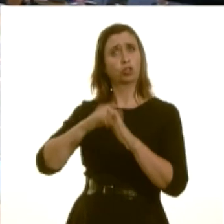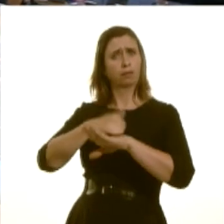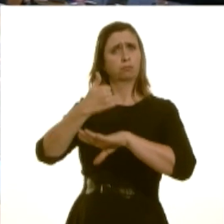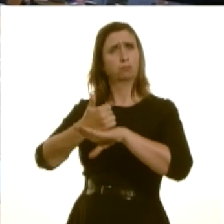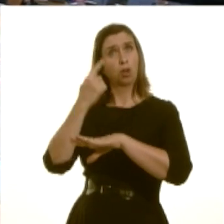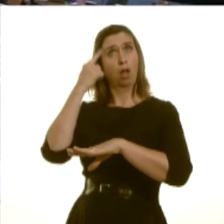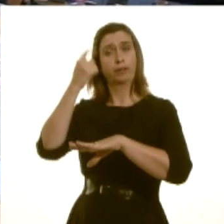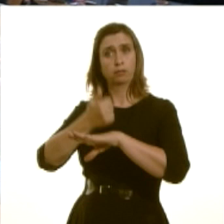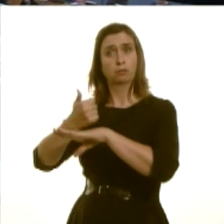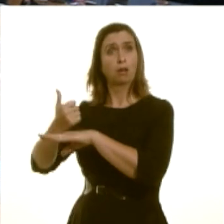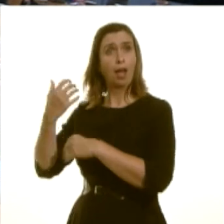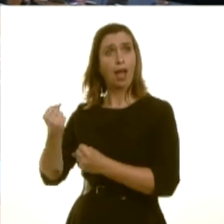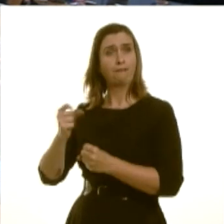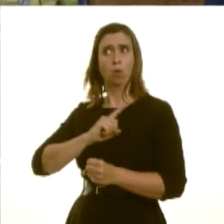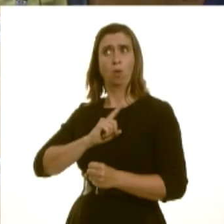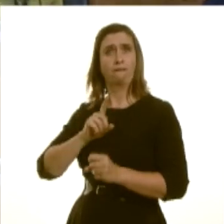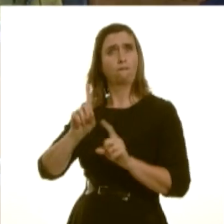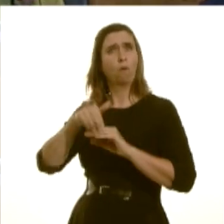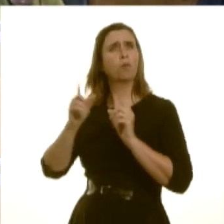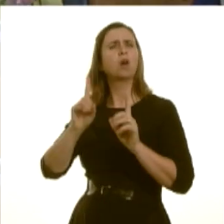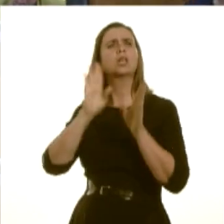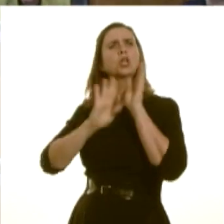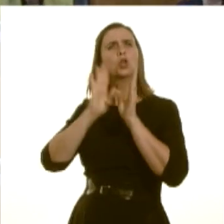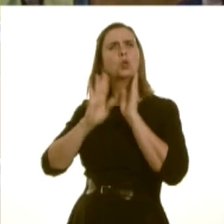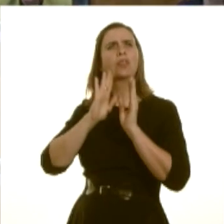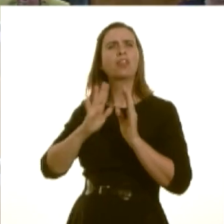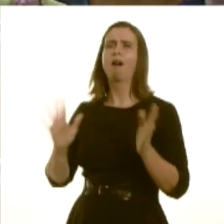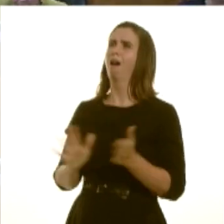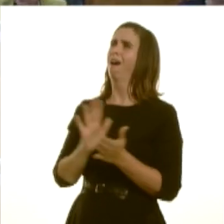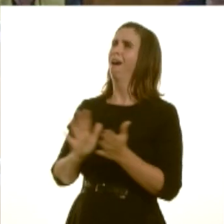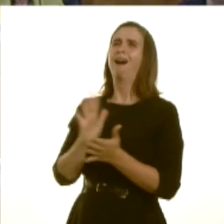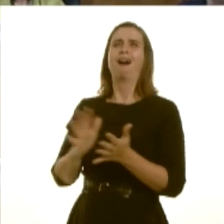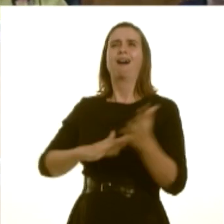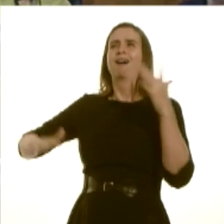di-fwg? OAQ(4)1827(FM) Carwyn Jones: As the Member knows, our tobacco